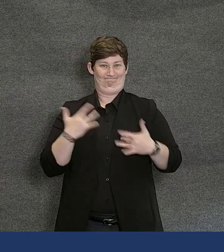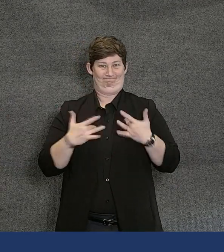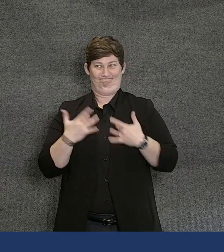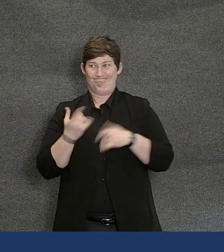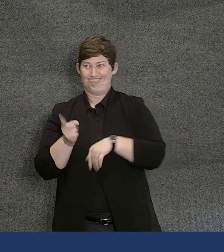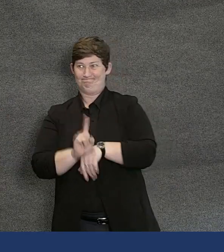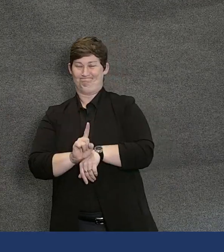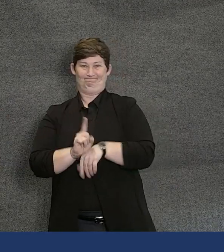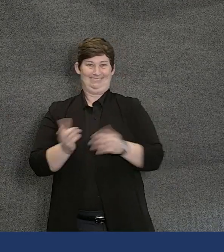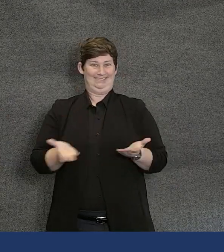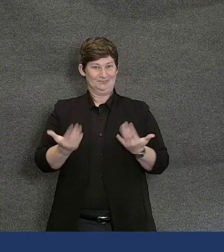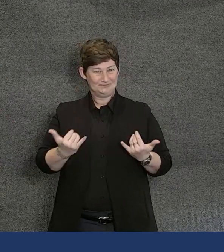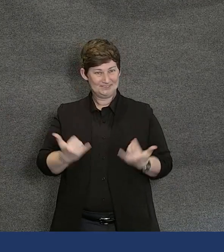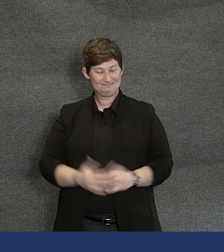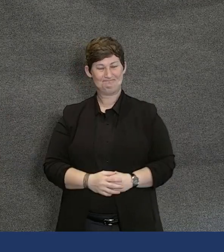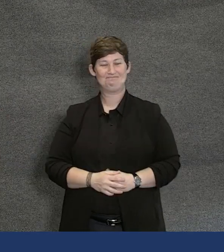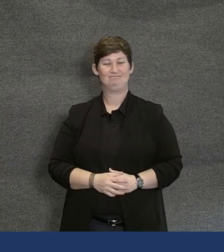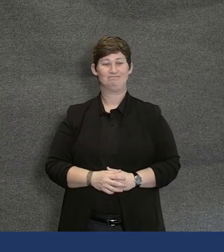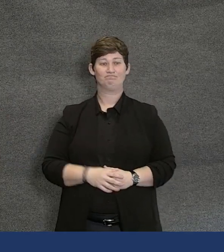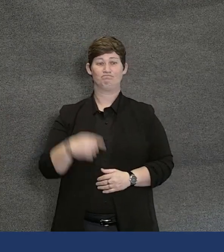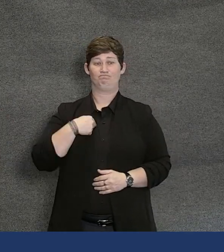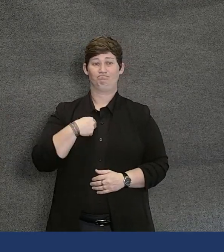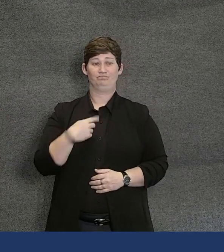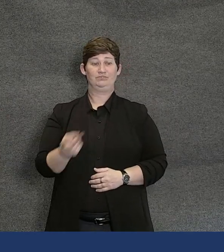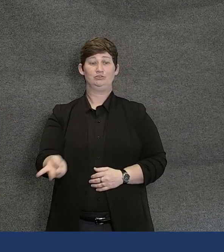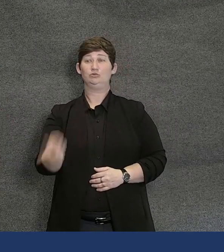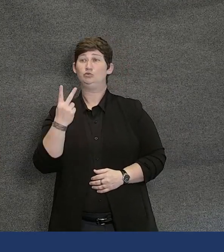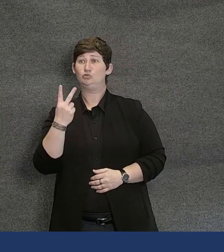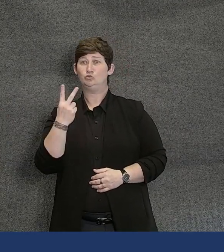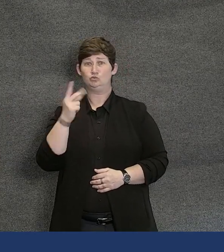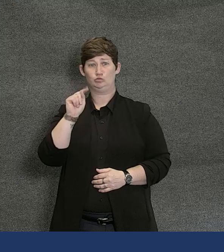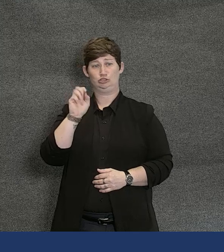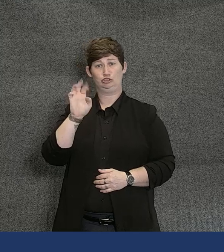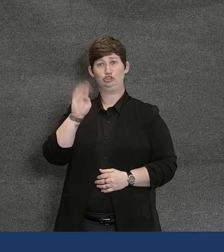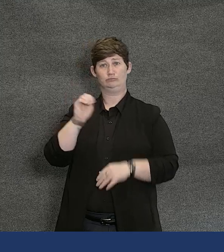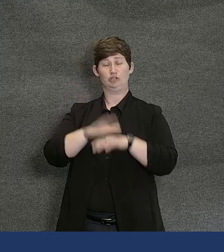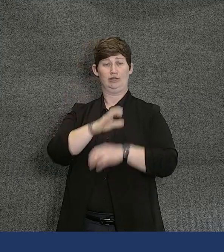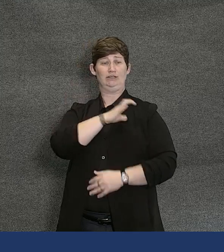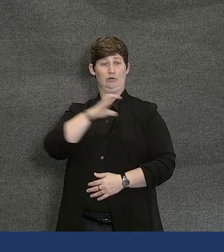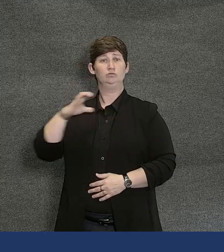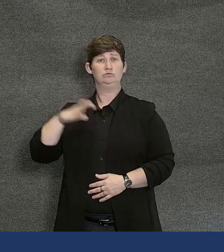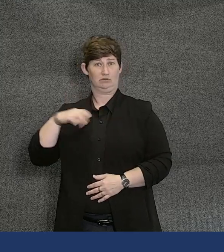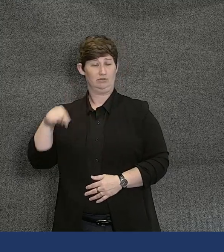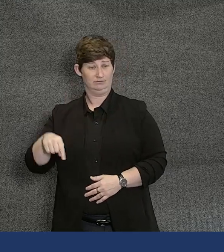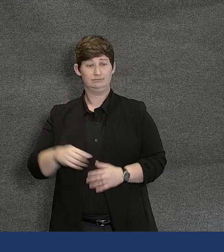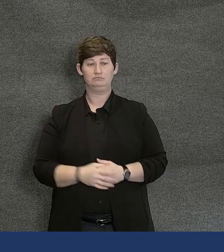I served two terms on the council, and so I know the work well.